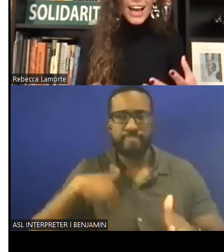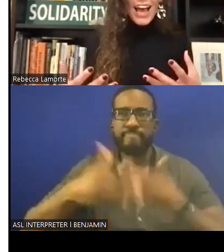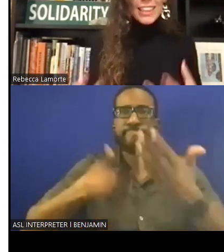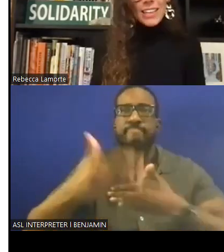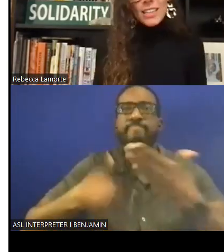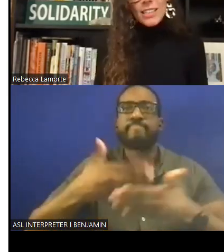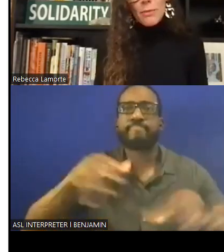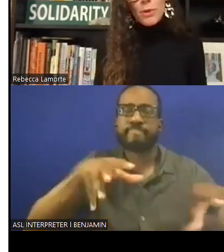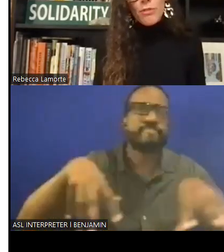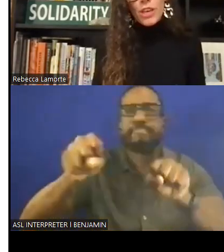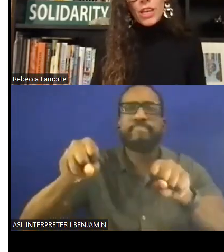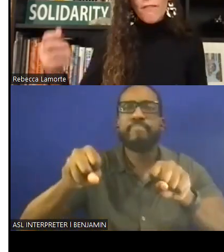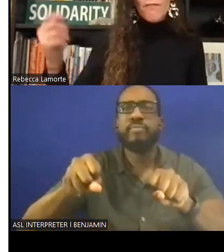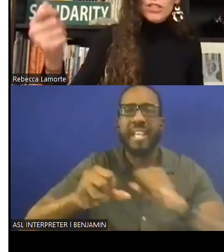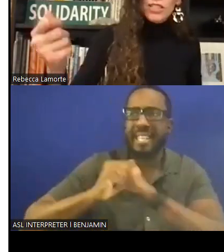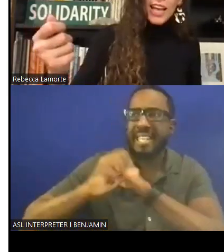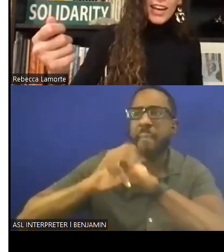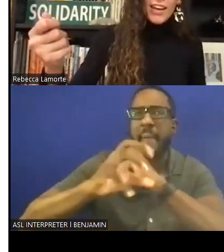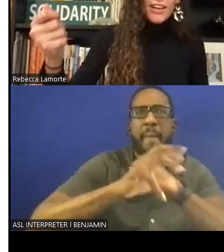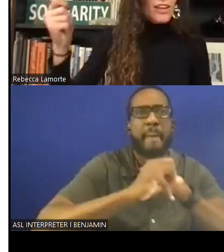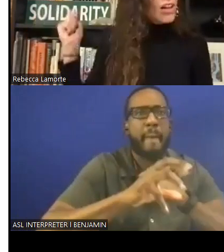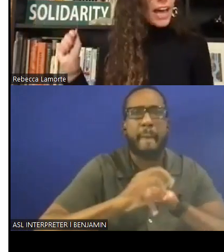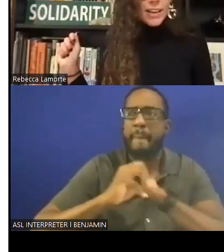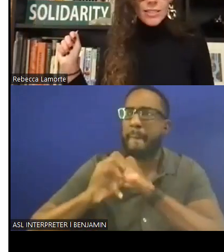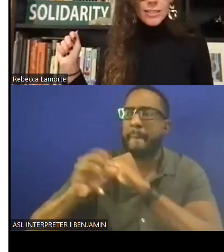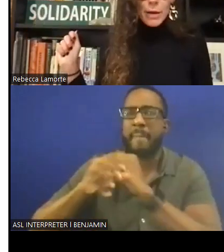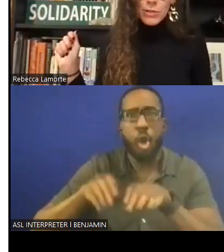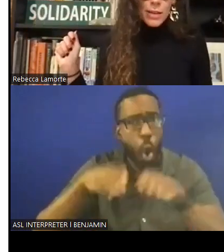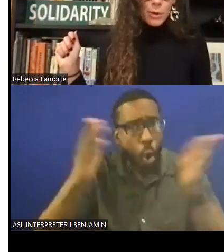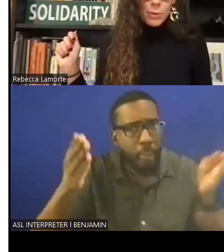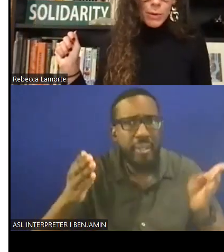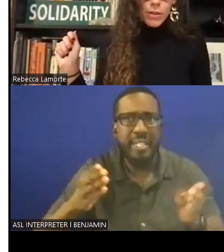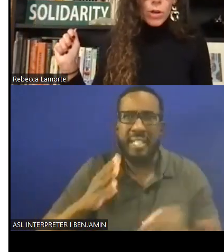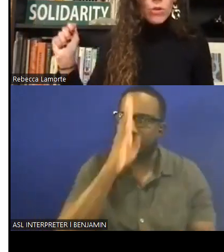And that's an example of thinking first again, not last, about disabled people.